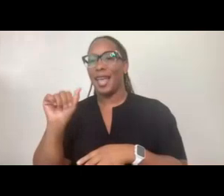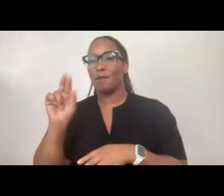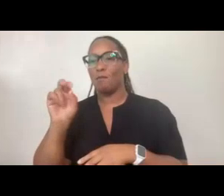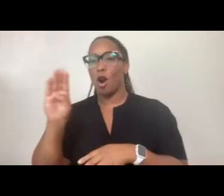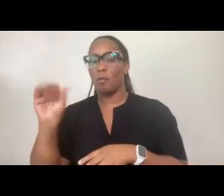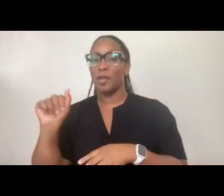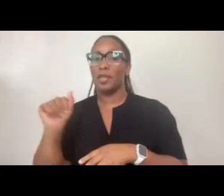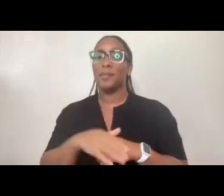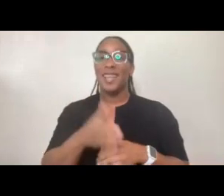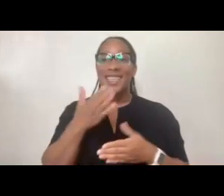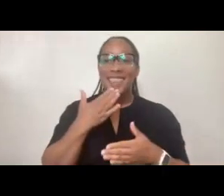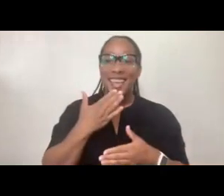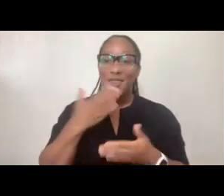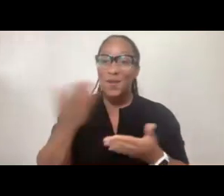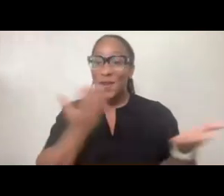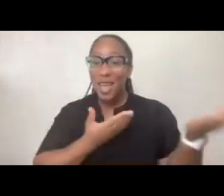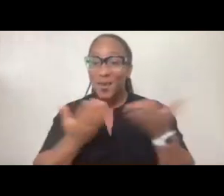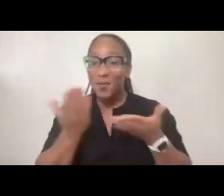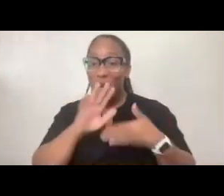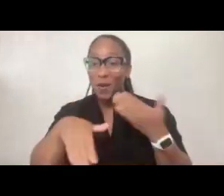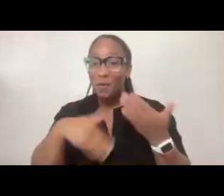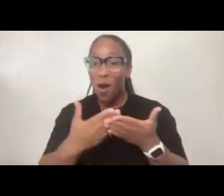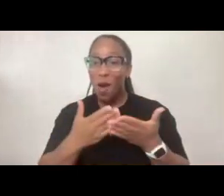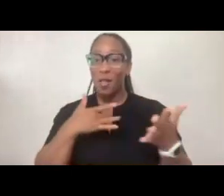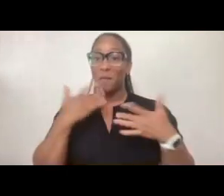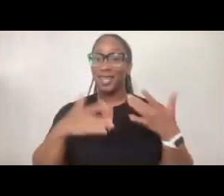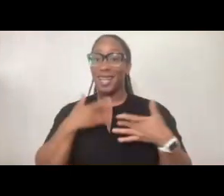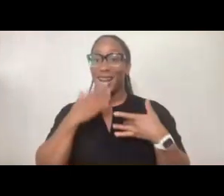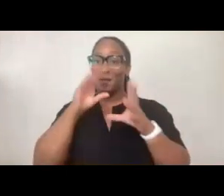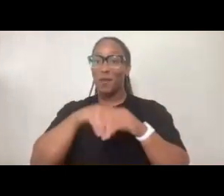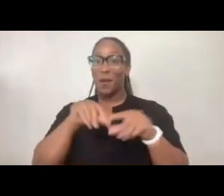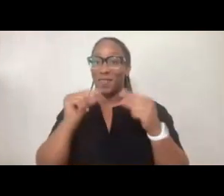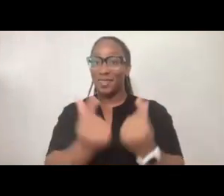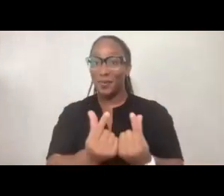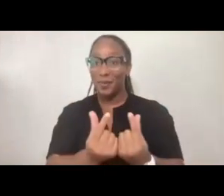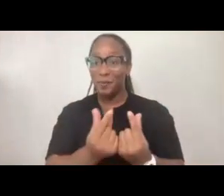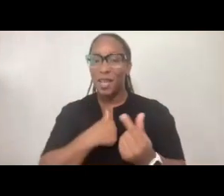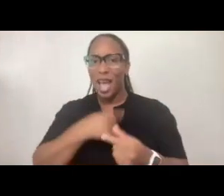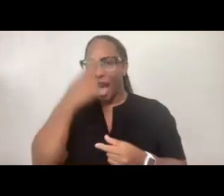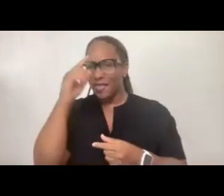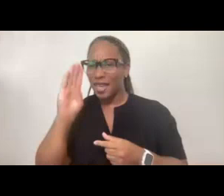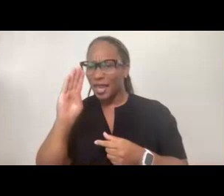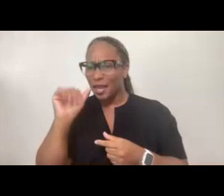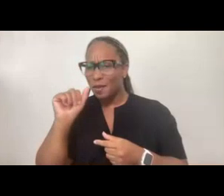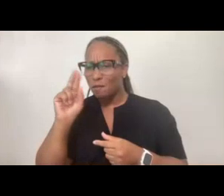Thank you and welcome to you all. And I'm also excited to be a part of this group and I think Barbara's on here somewhere.